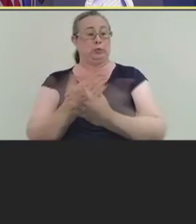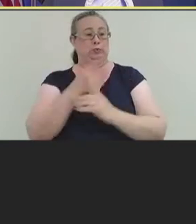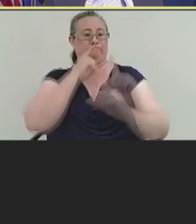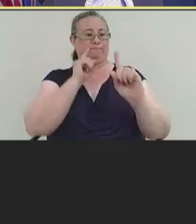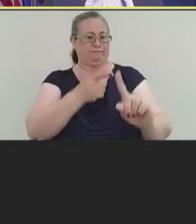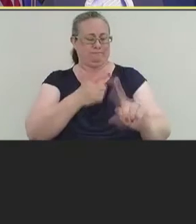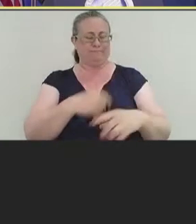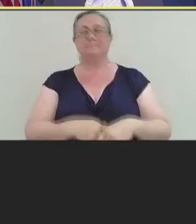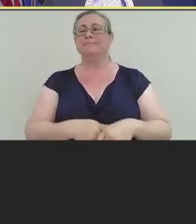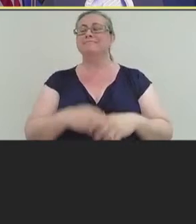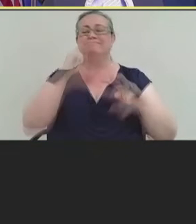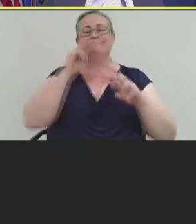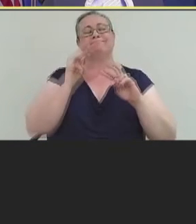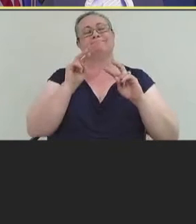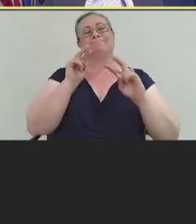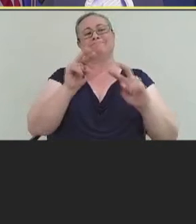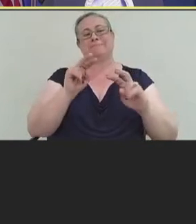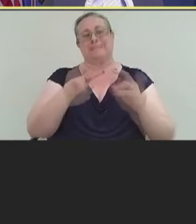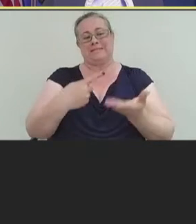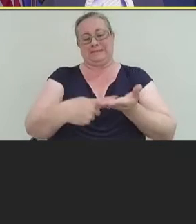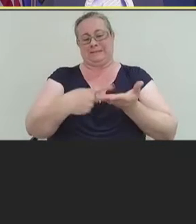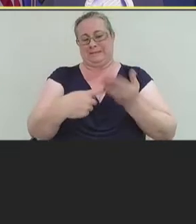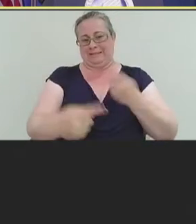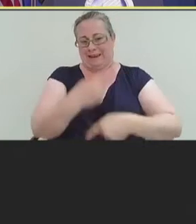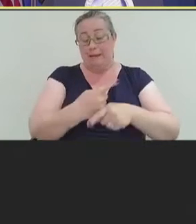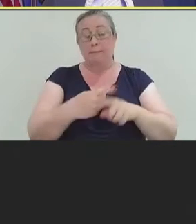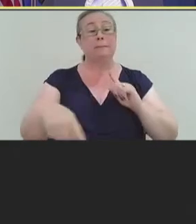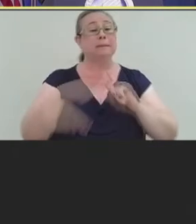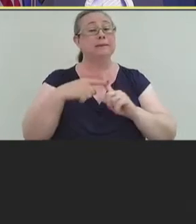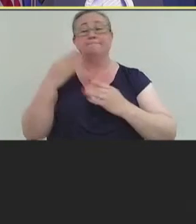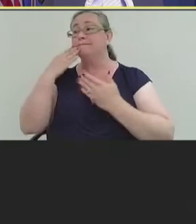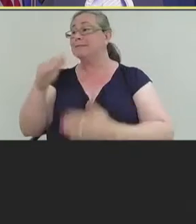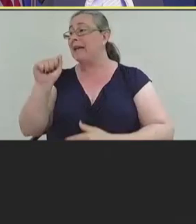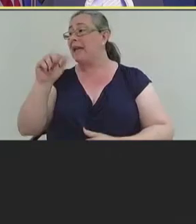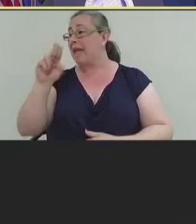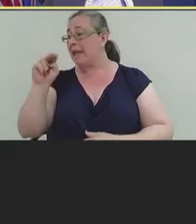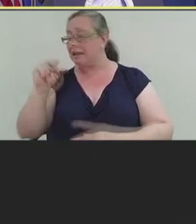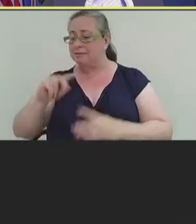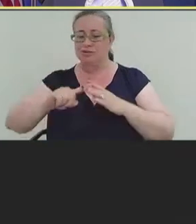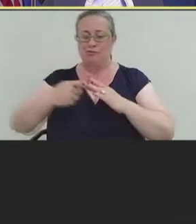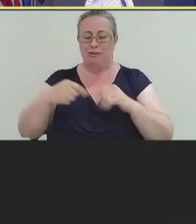and the work moving forward. And thank you, Ann, for getting us started and to the NVAC team for